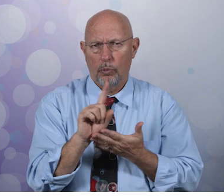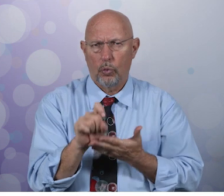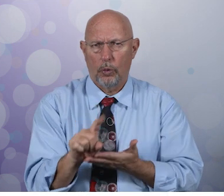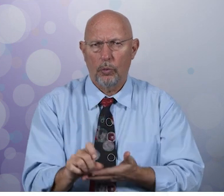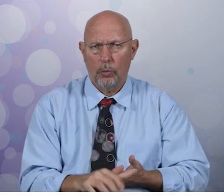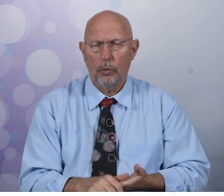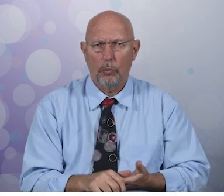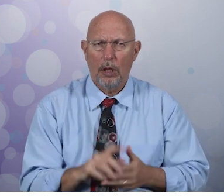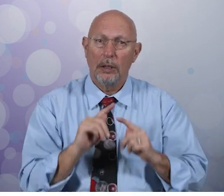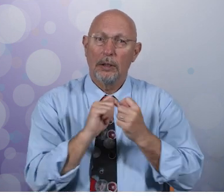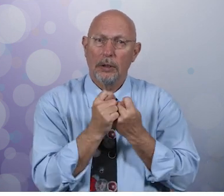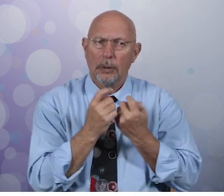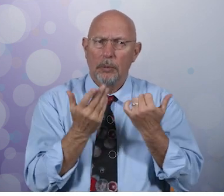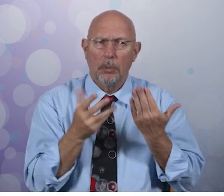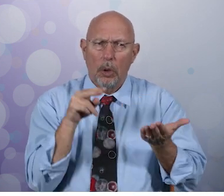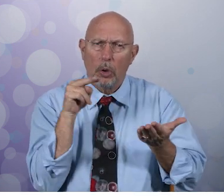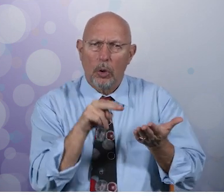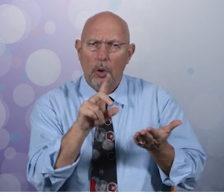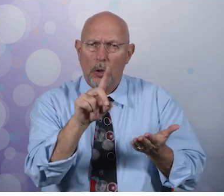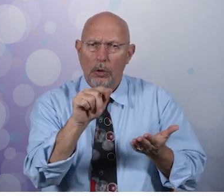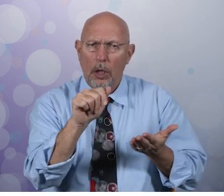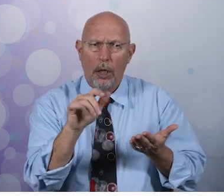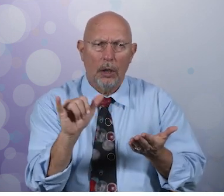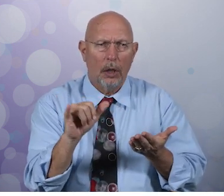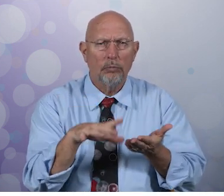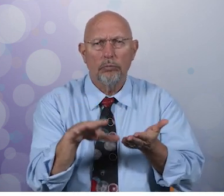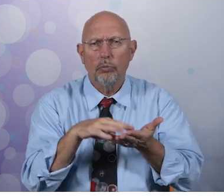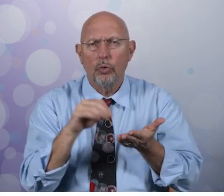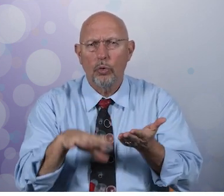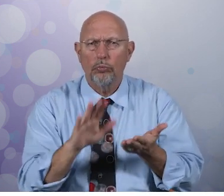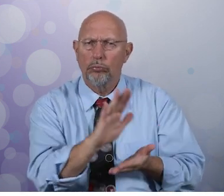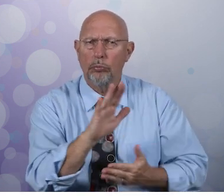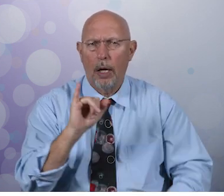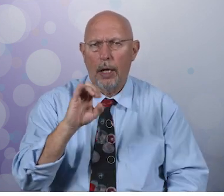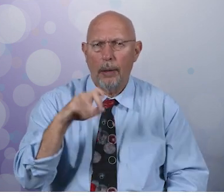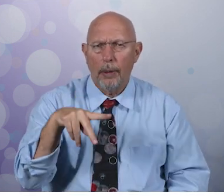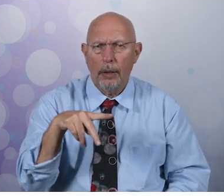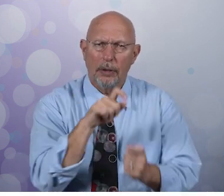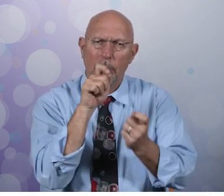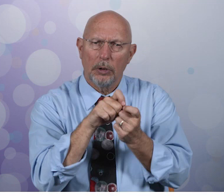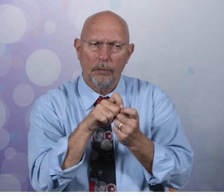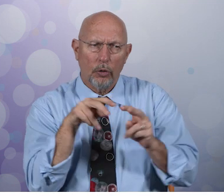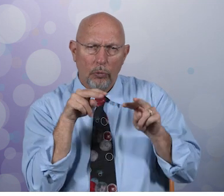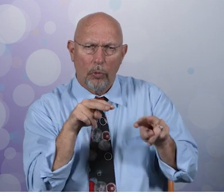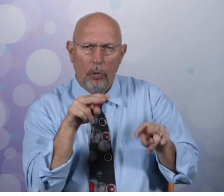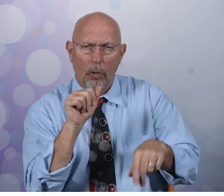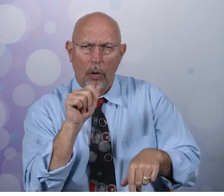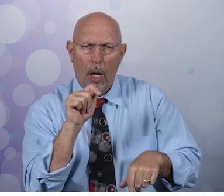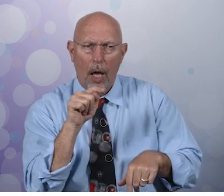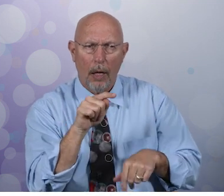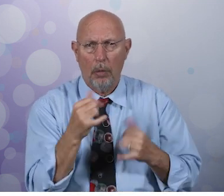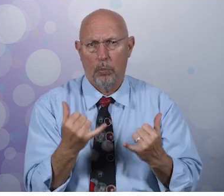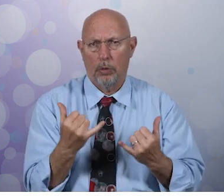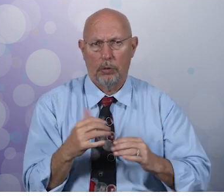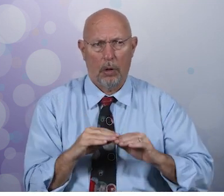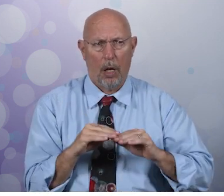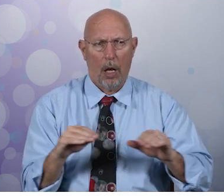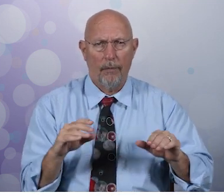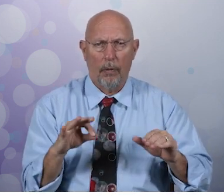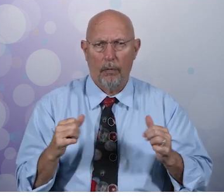The team may look at data such as the student's IEP, specifically looking at present levels of performance,